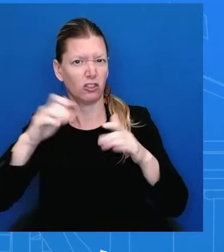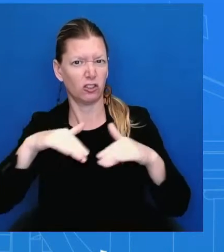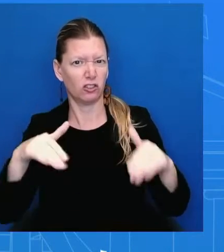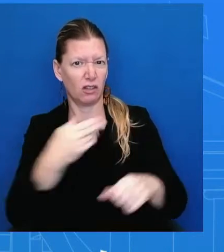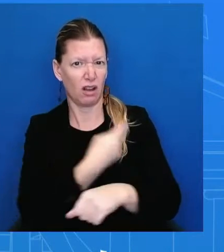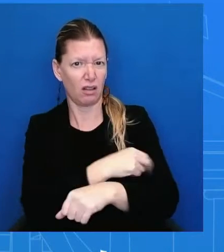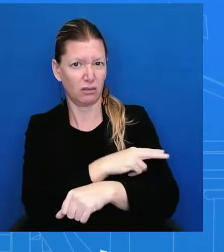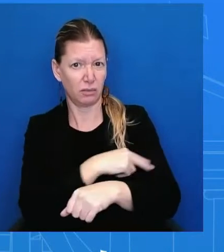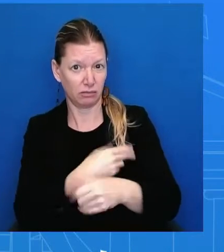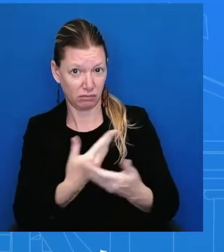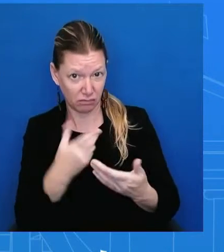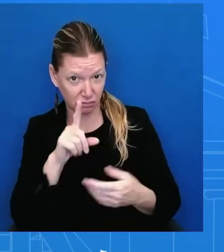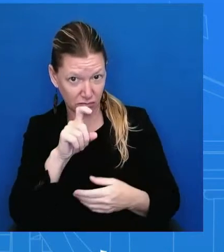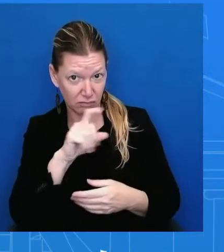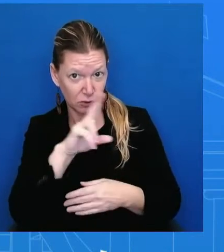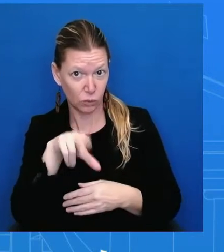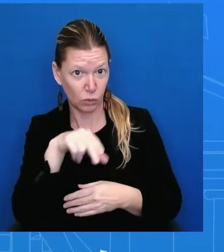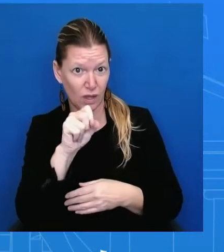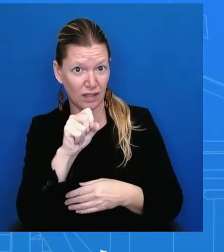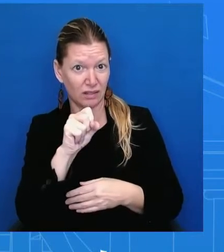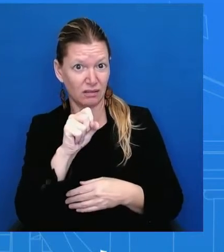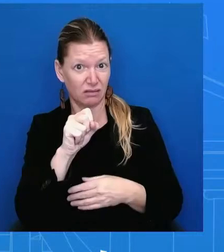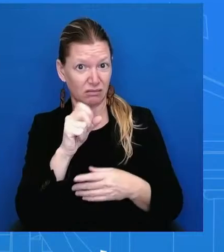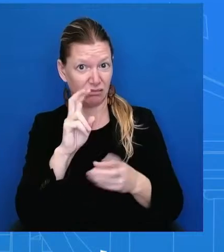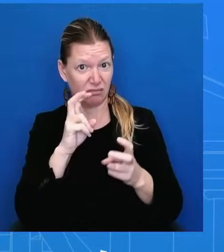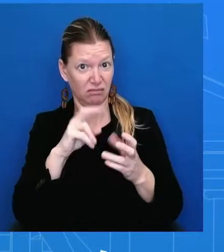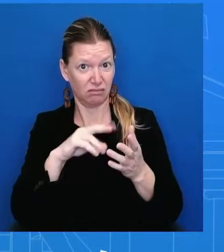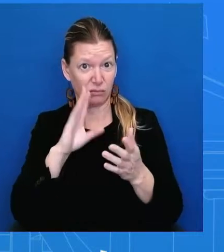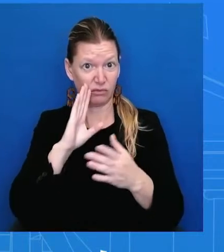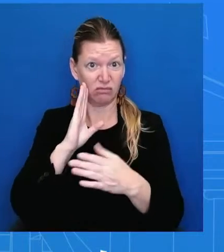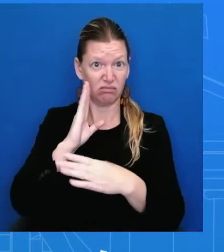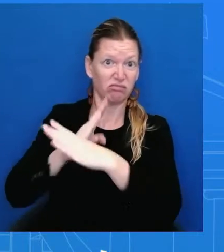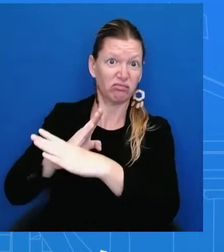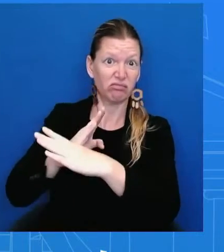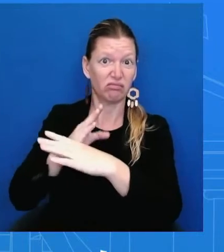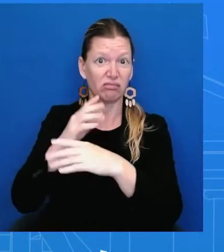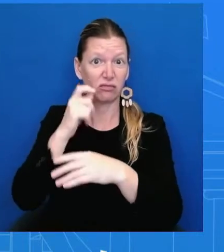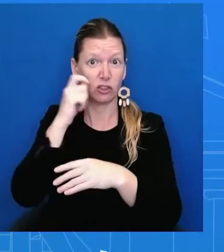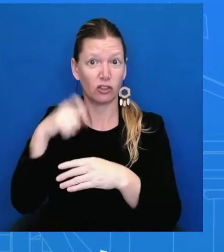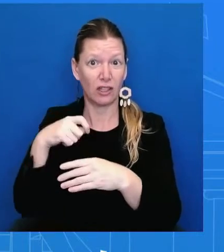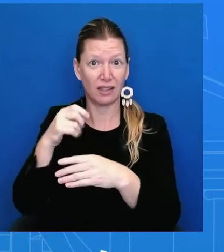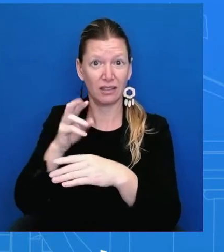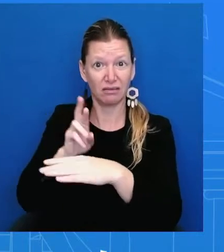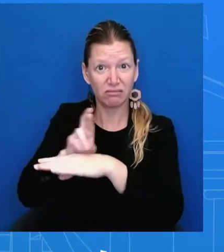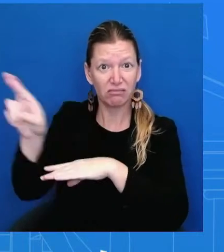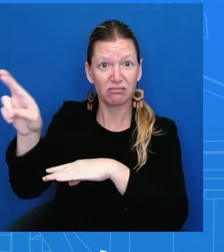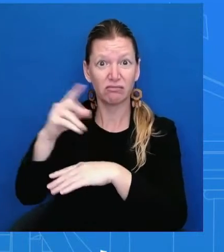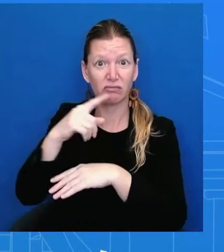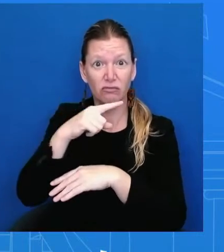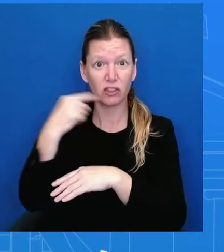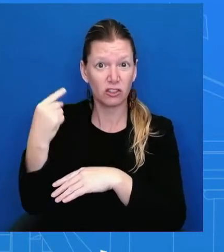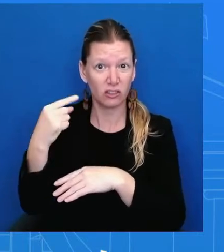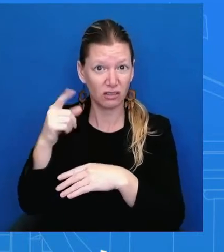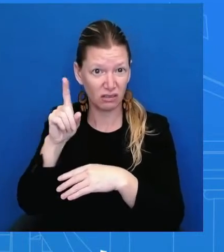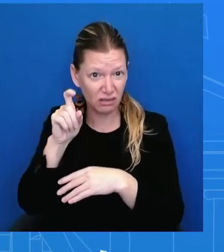Mr. Kirby: Shift the position? The Press: Yeah. Does this make you change your mind about not allowing that? And how do you justify not giving Ukraine permission to attack?